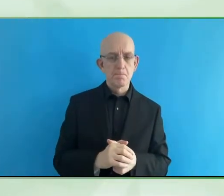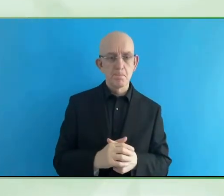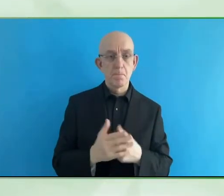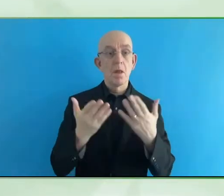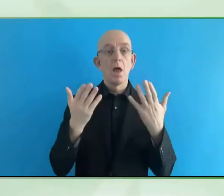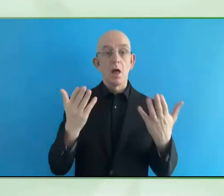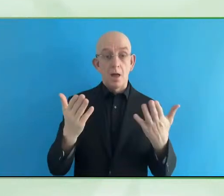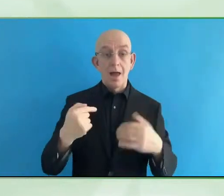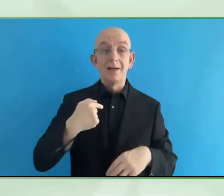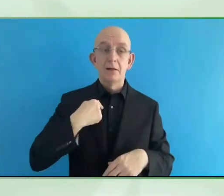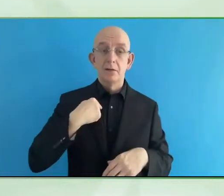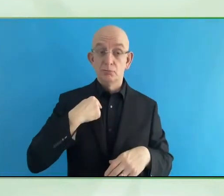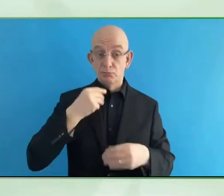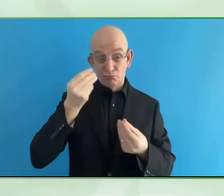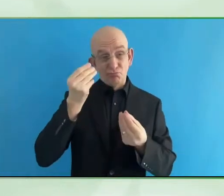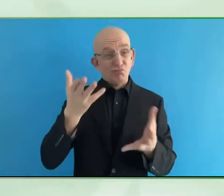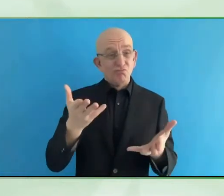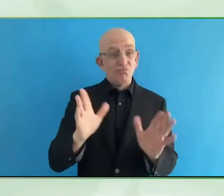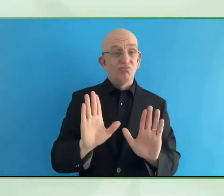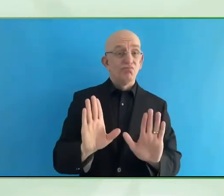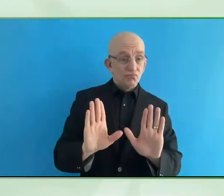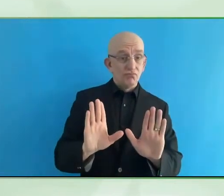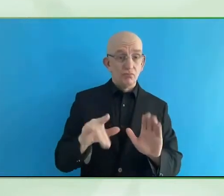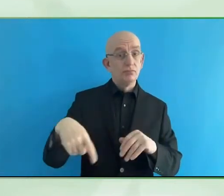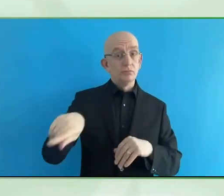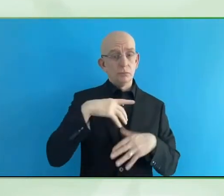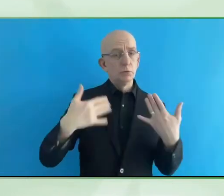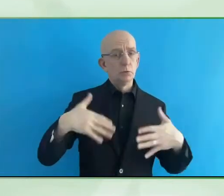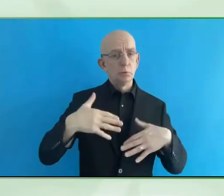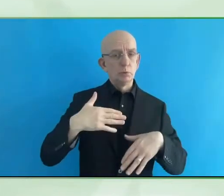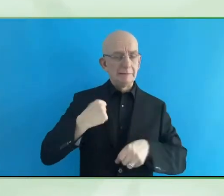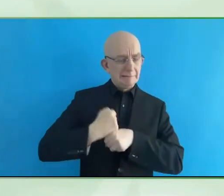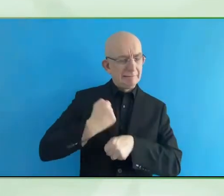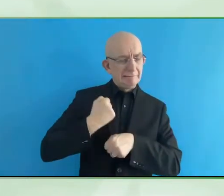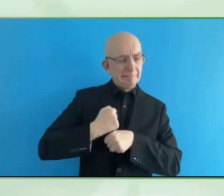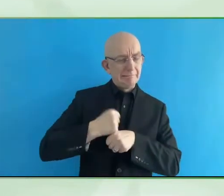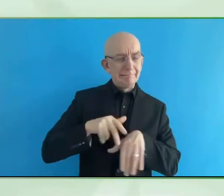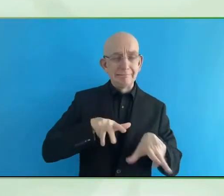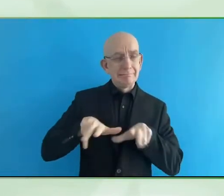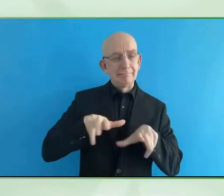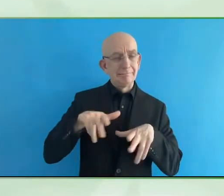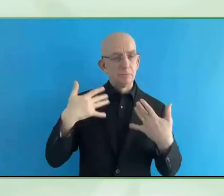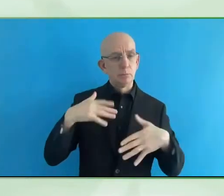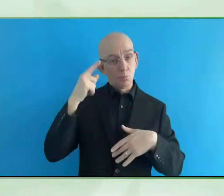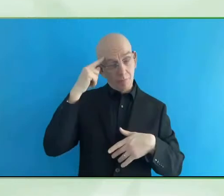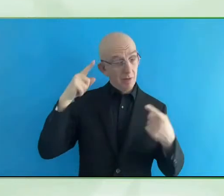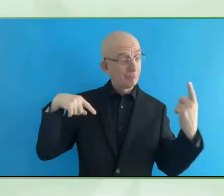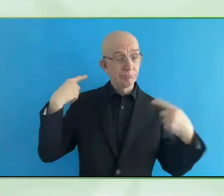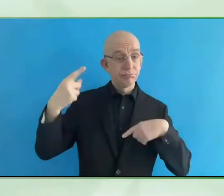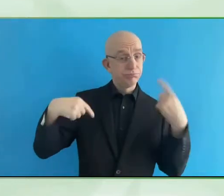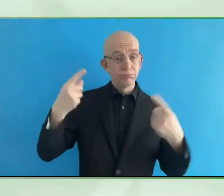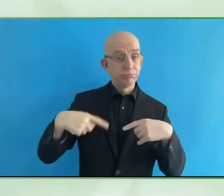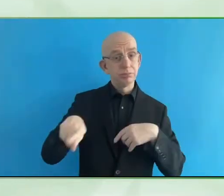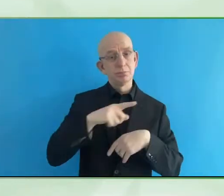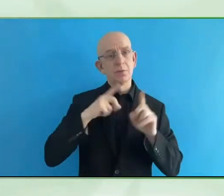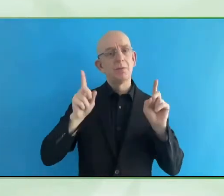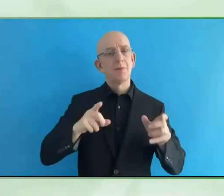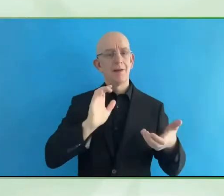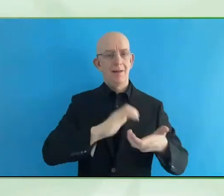We need to be the allies, they can count on us, we can come with them and support, because